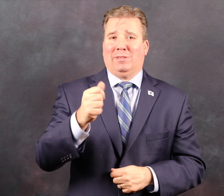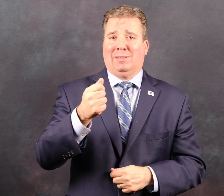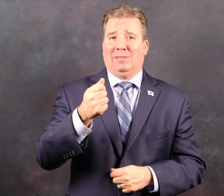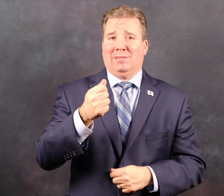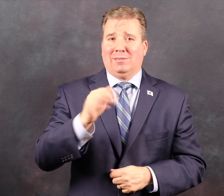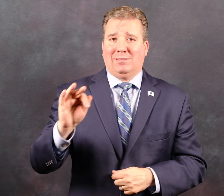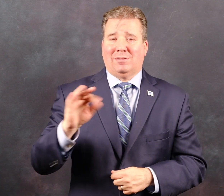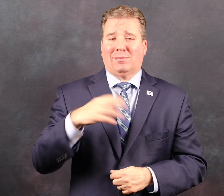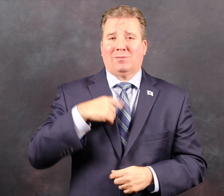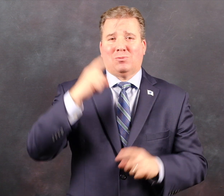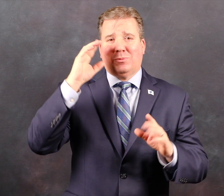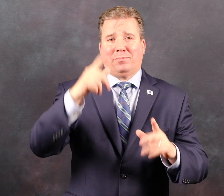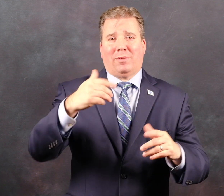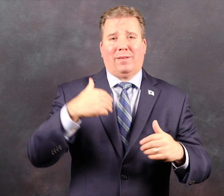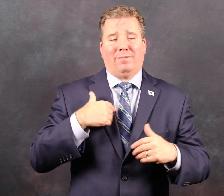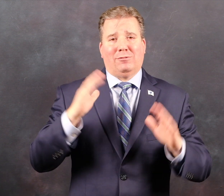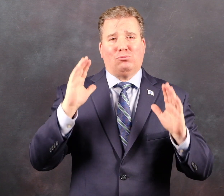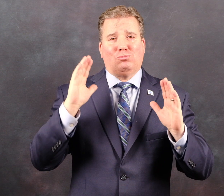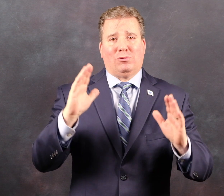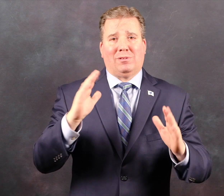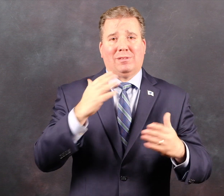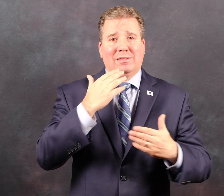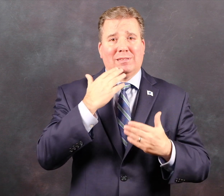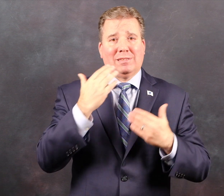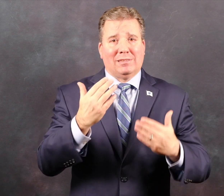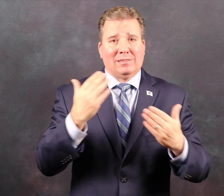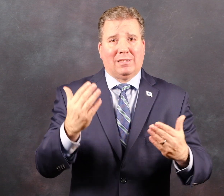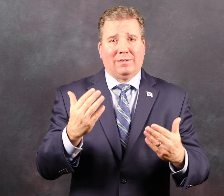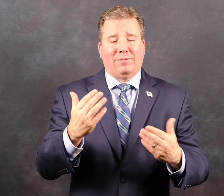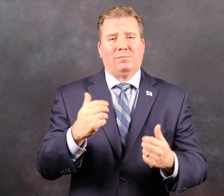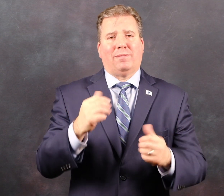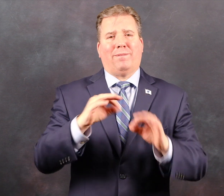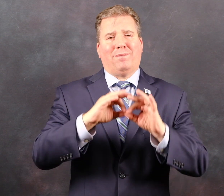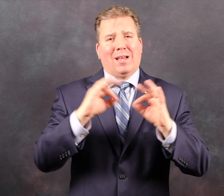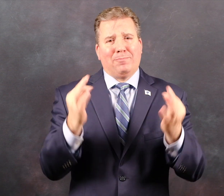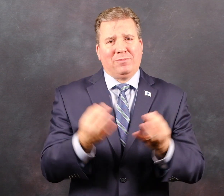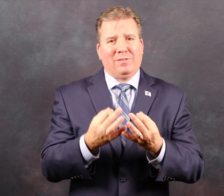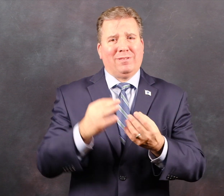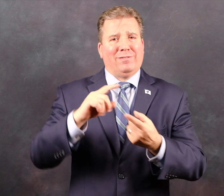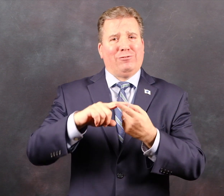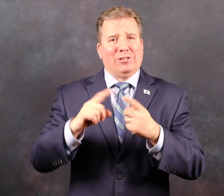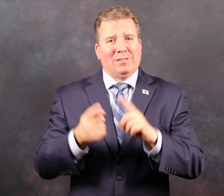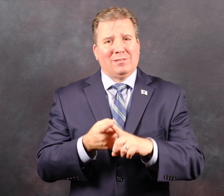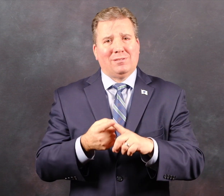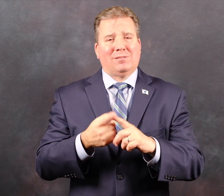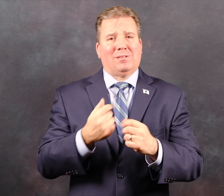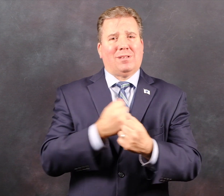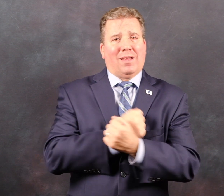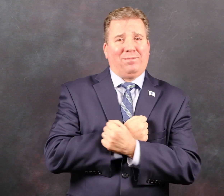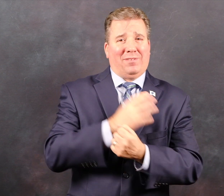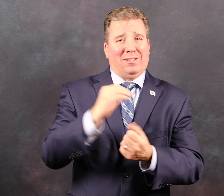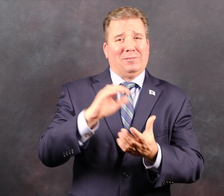I hope you have a wonderful Thanksgiving with family, friends, spouses, and loved ones and